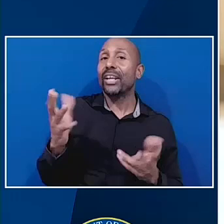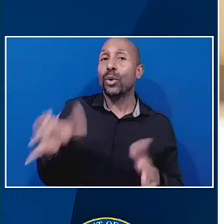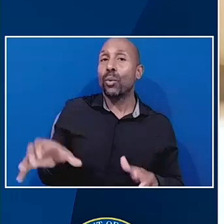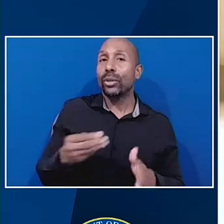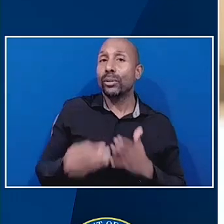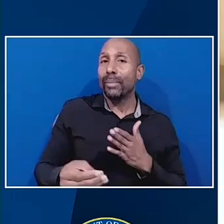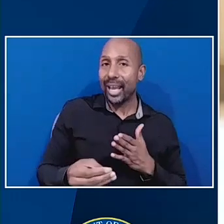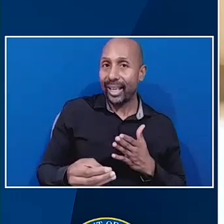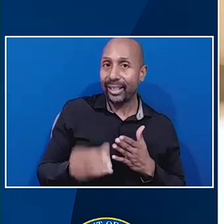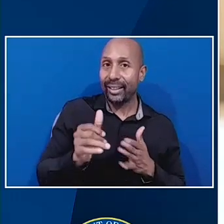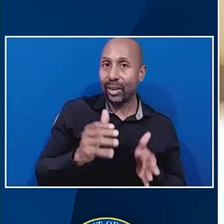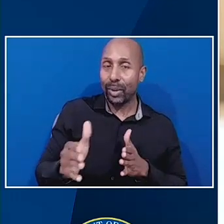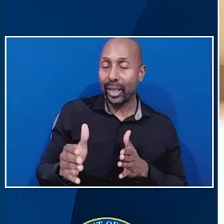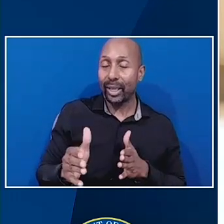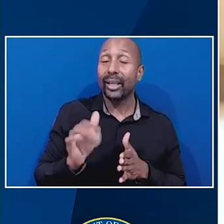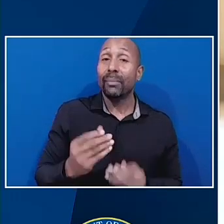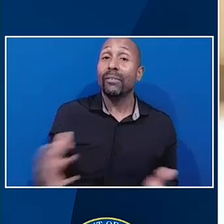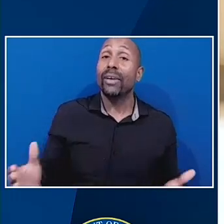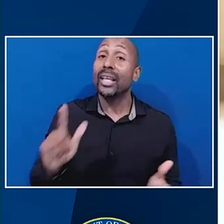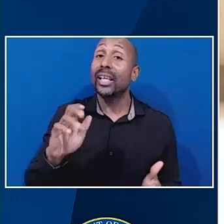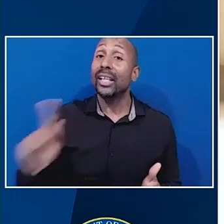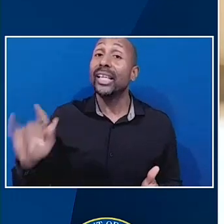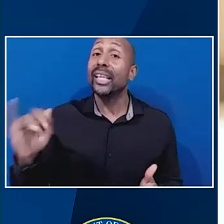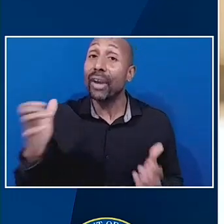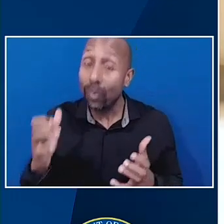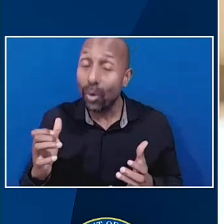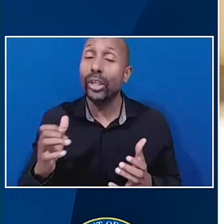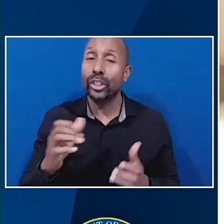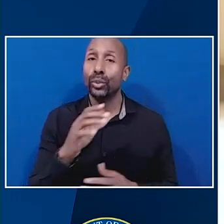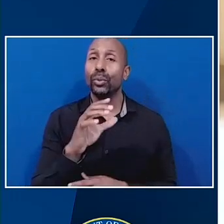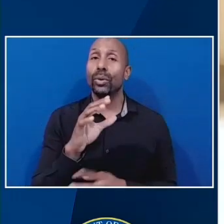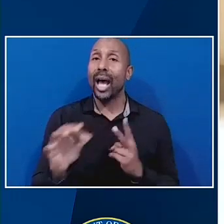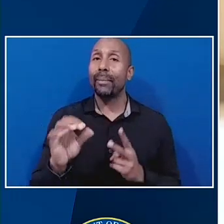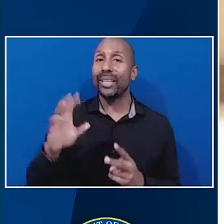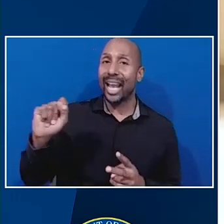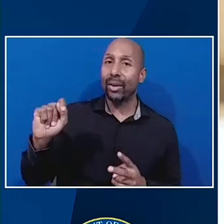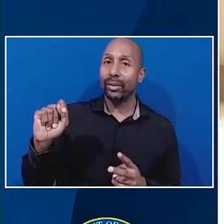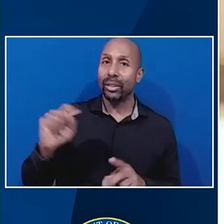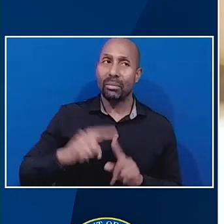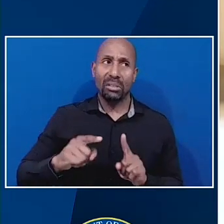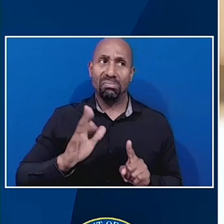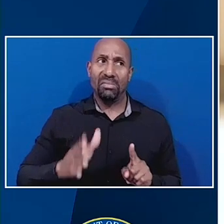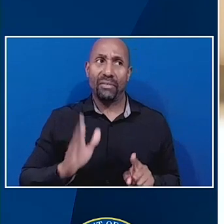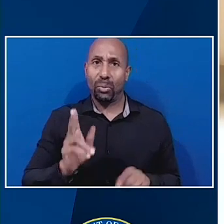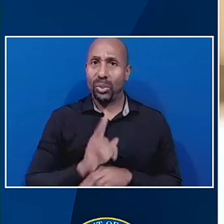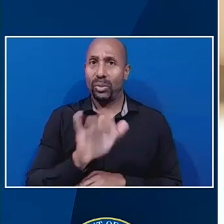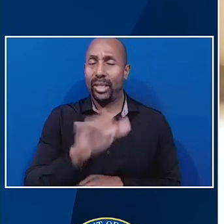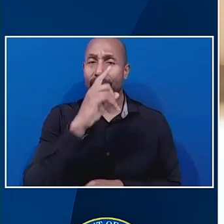and it provides a link if I choose to opt out. But I would never consider this option because college is stressful enough